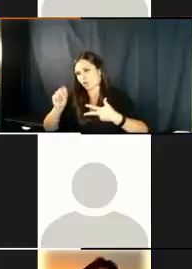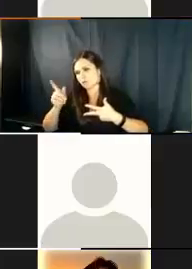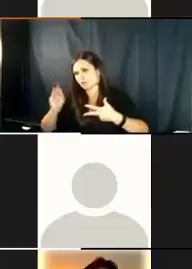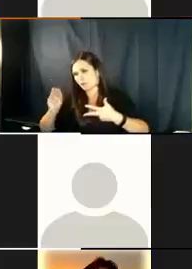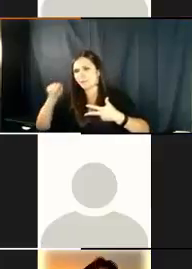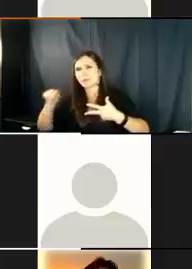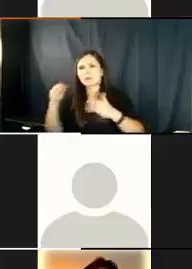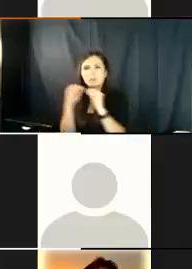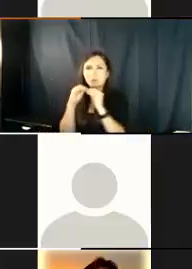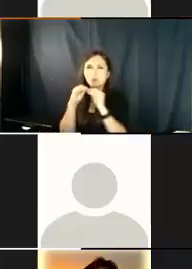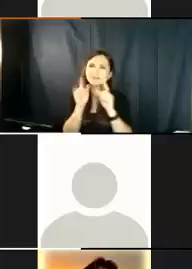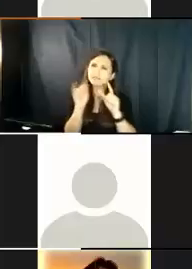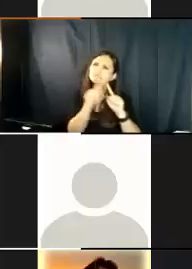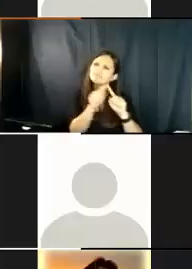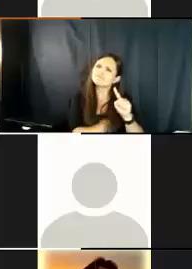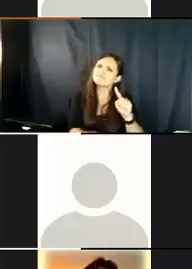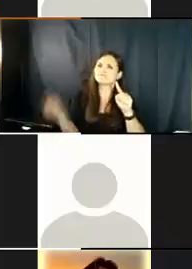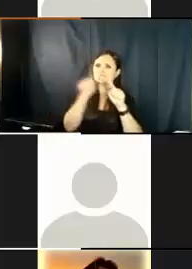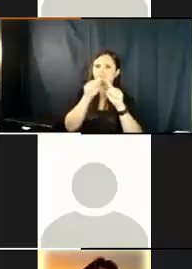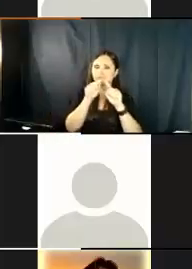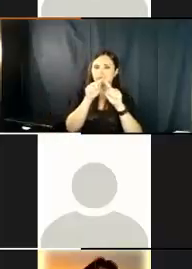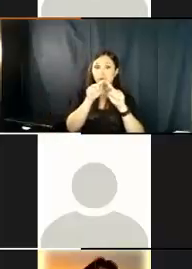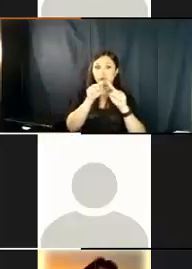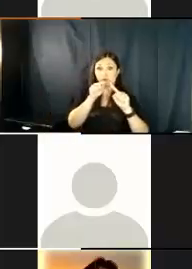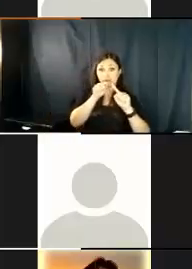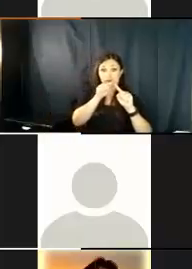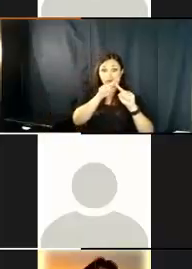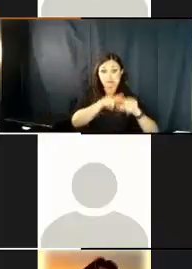circular model where you can do some of the steps at the same time.